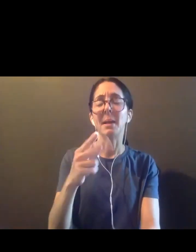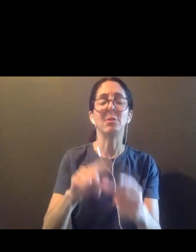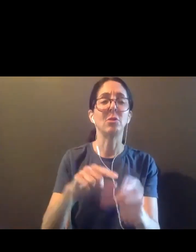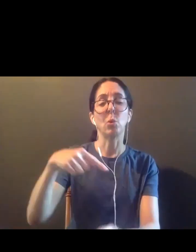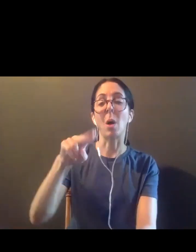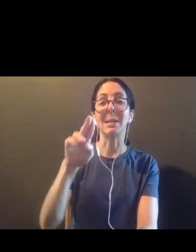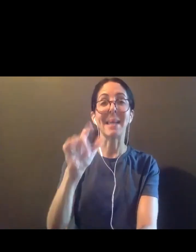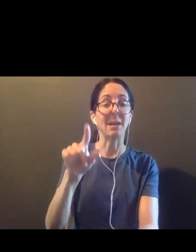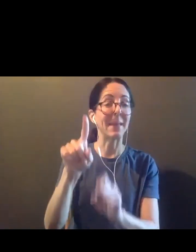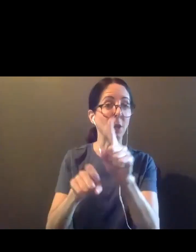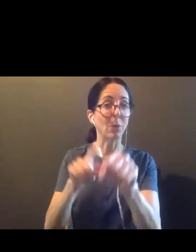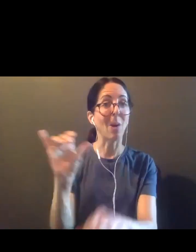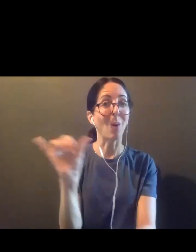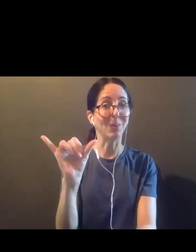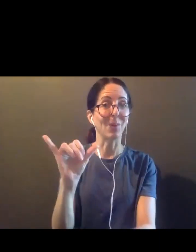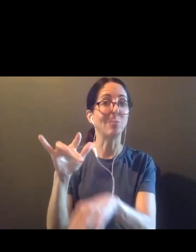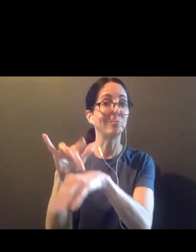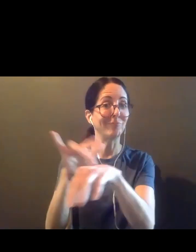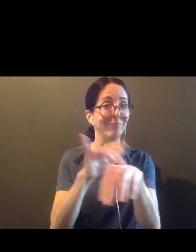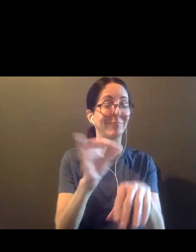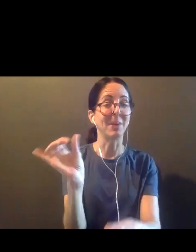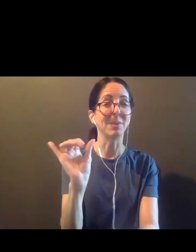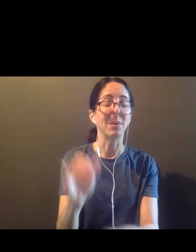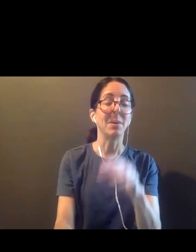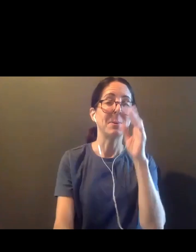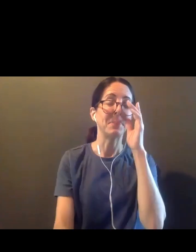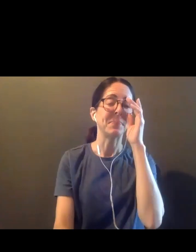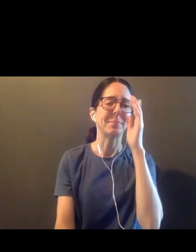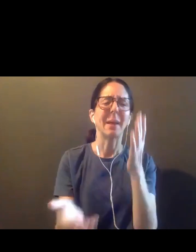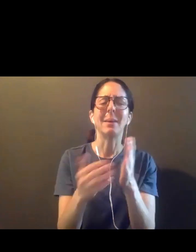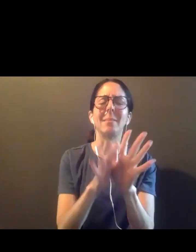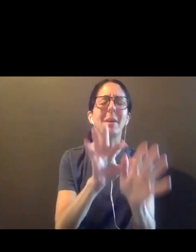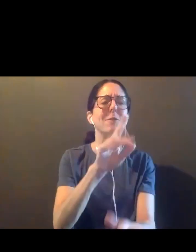Again, I love, Francis, what you said is, what is your purpose?